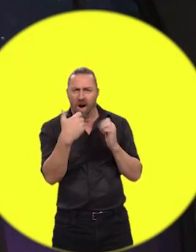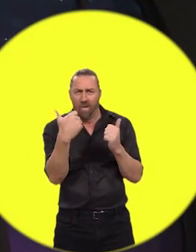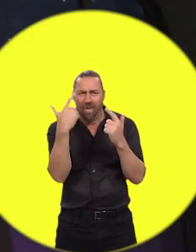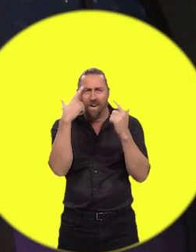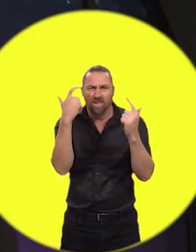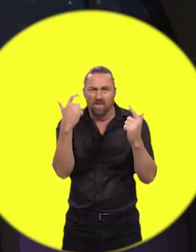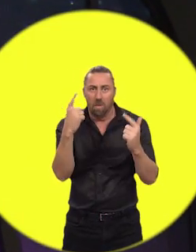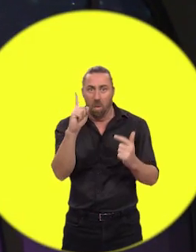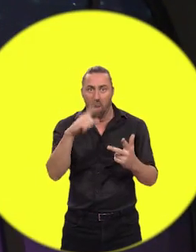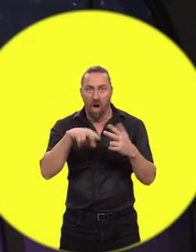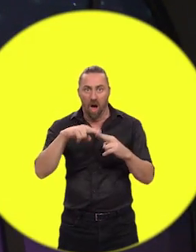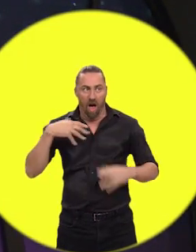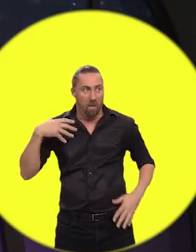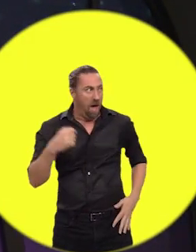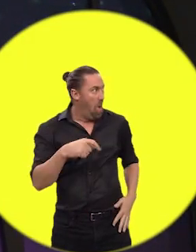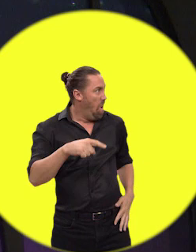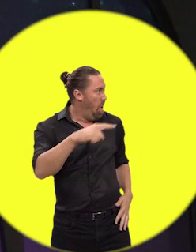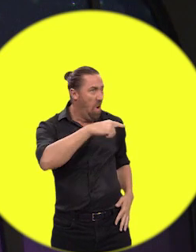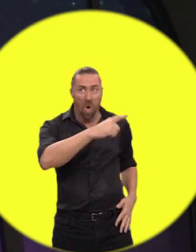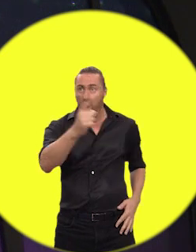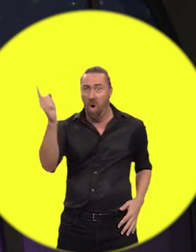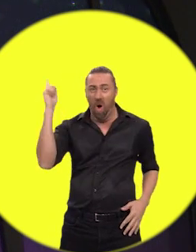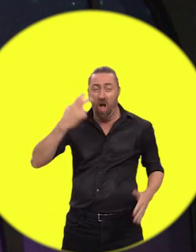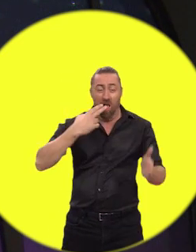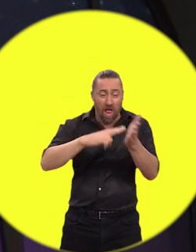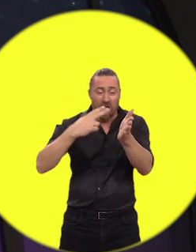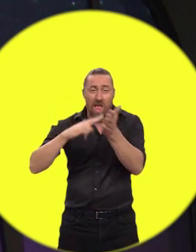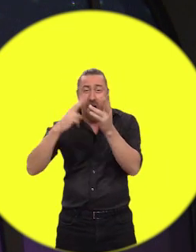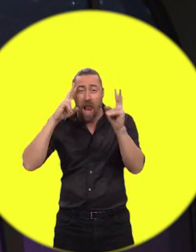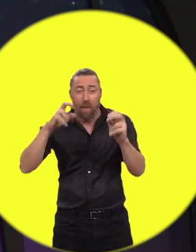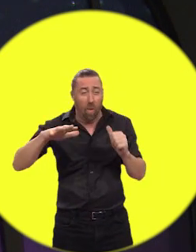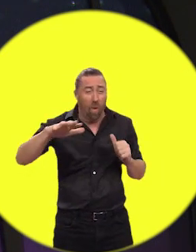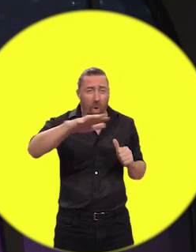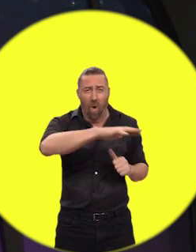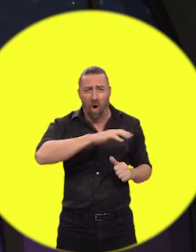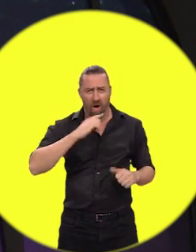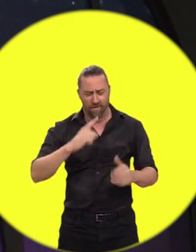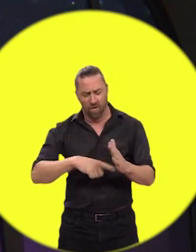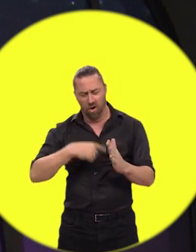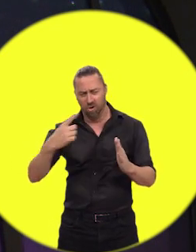Imagine if I had to label every single thing in this room. It would take forever. (child giggling)